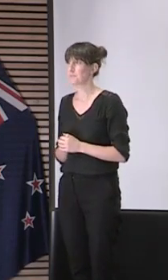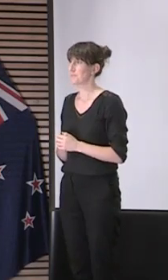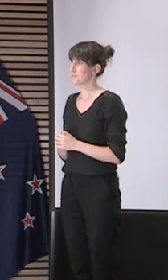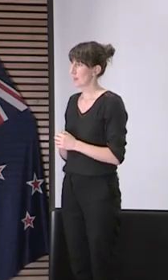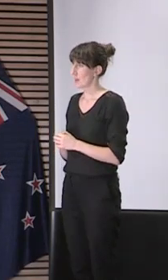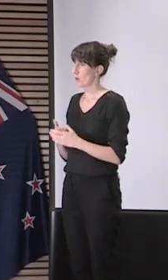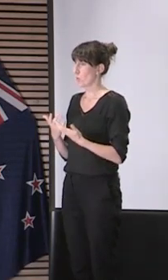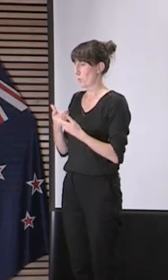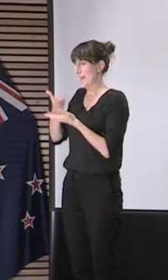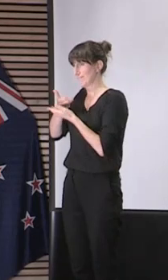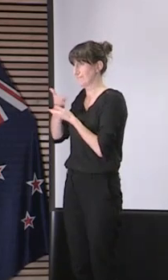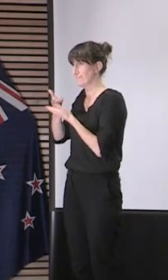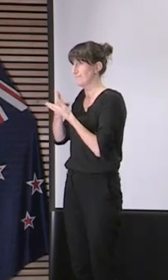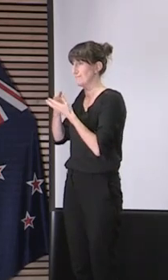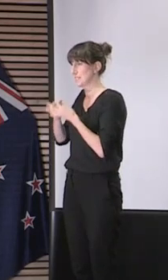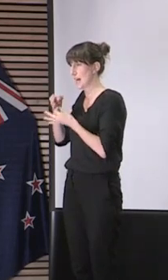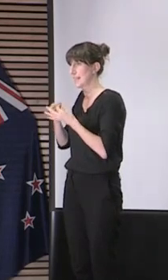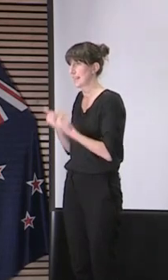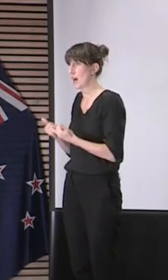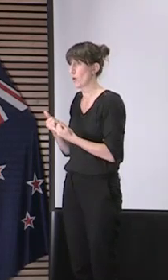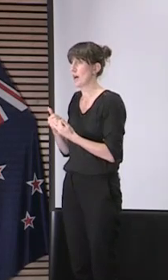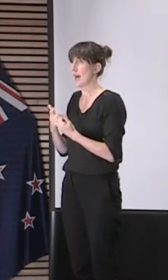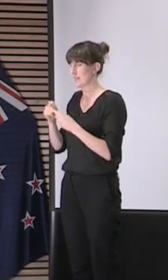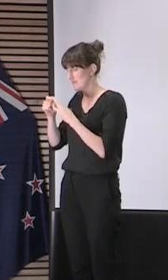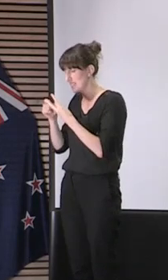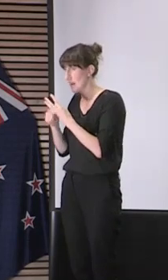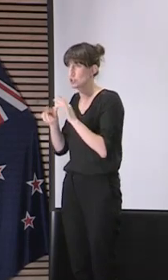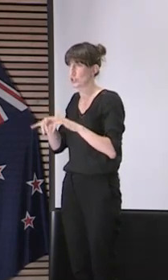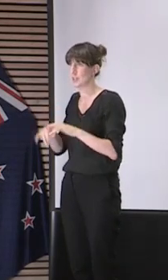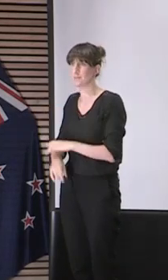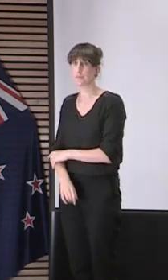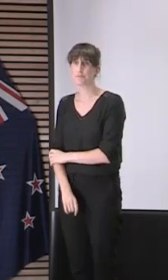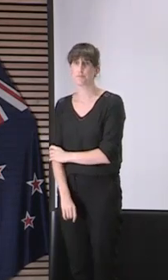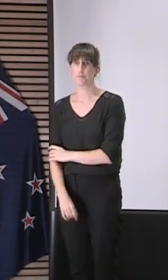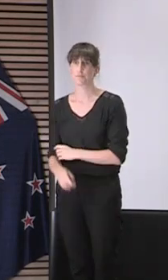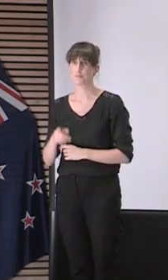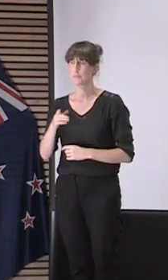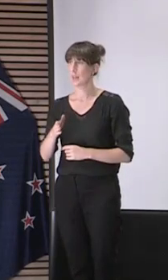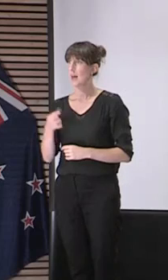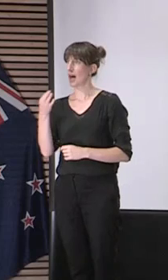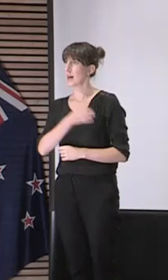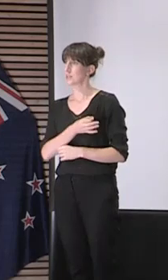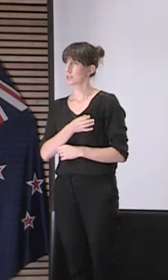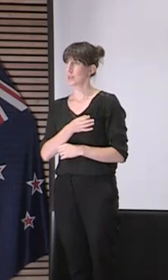PRIME MINISTER JACINDA It is in train as we speak. The alert levels of course already contain broad